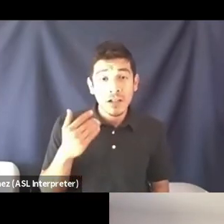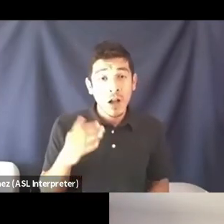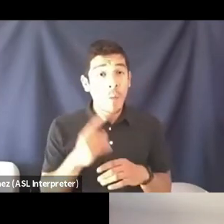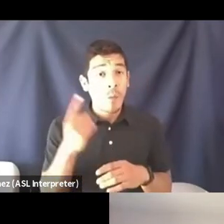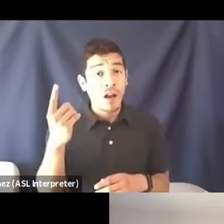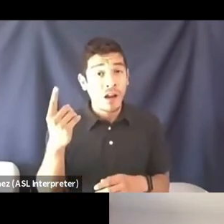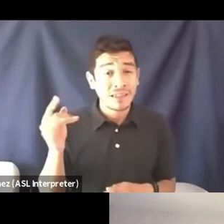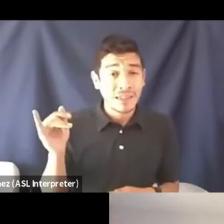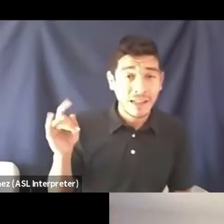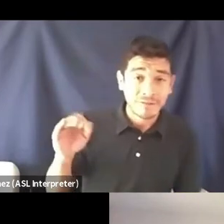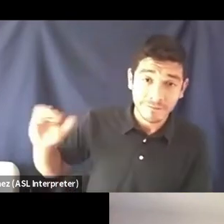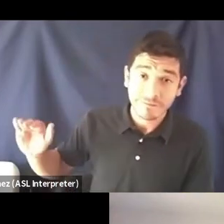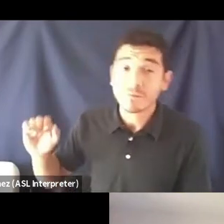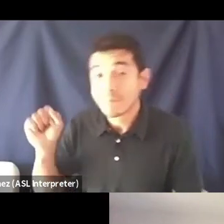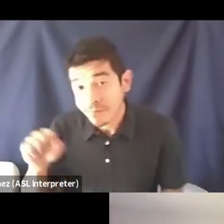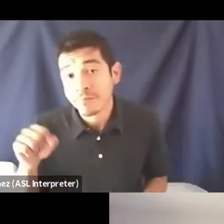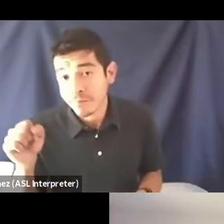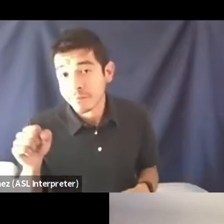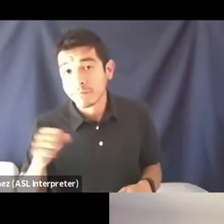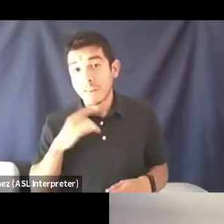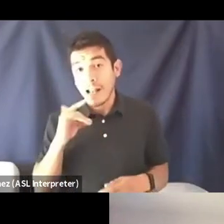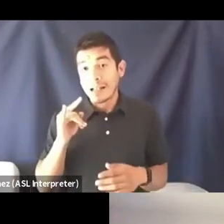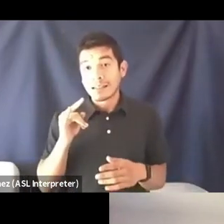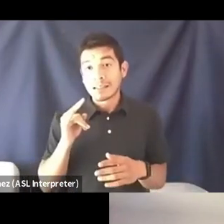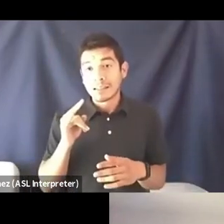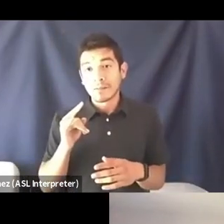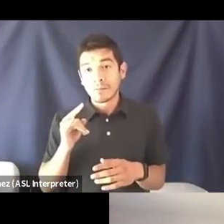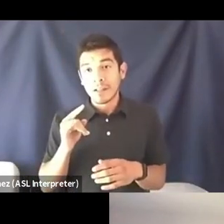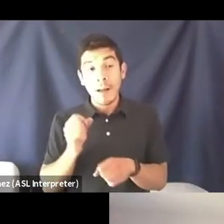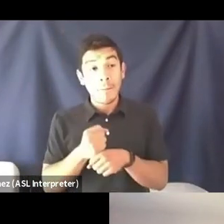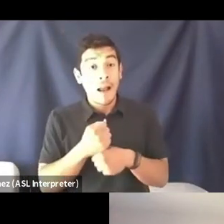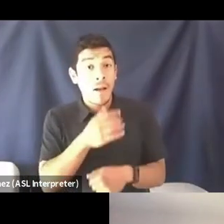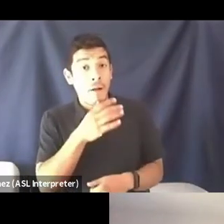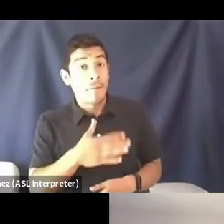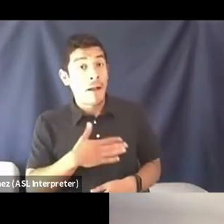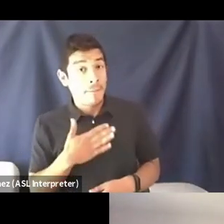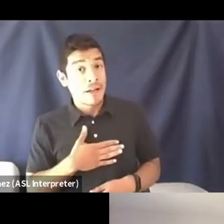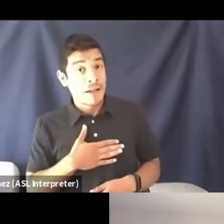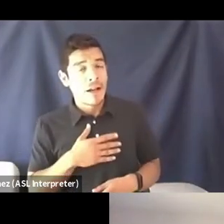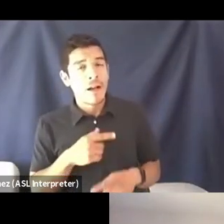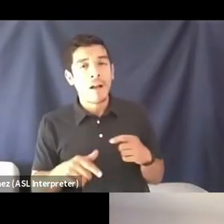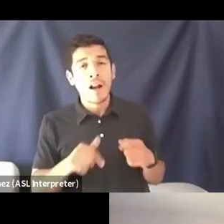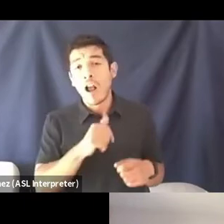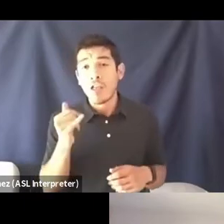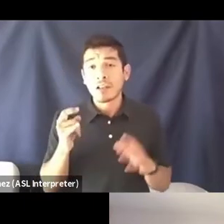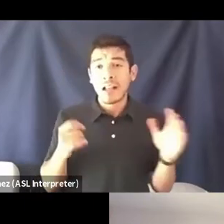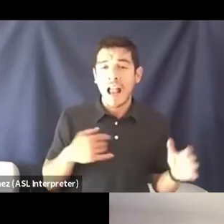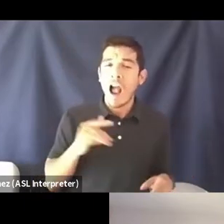yes I did somehow make the mom happy, but on the other hand that was also like a reminder.